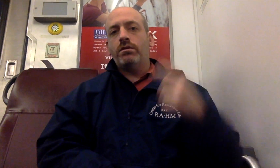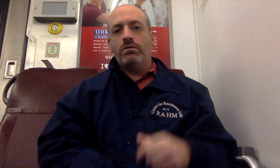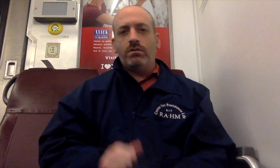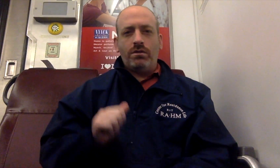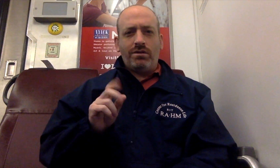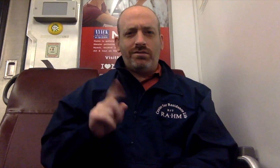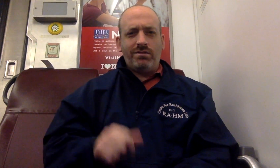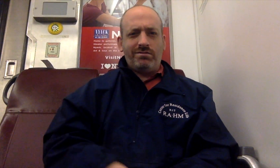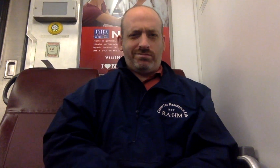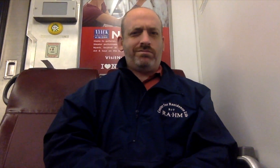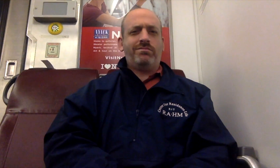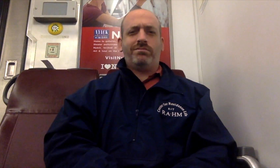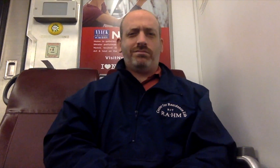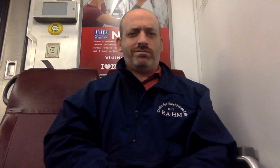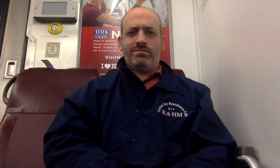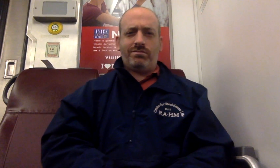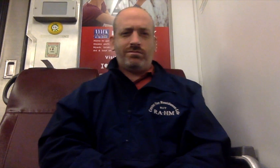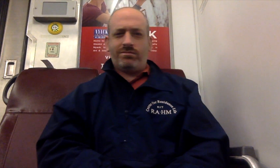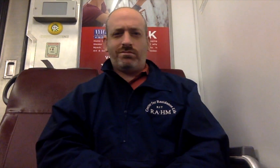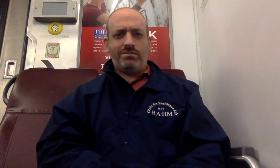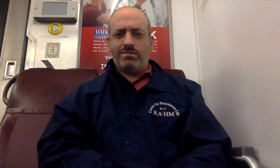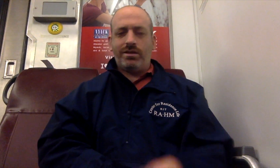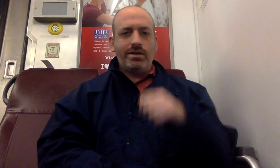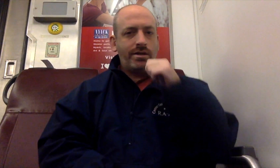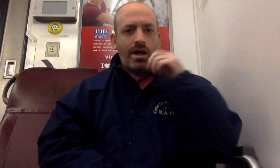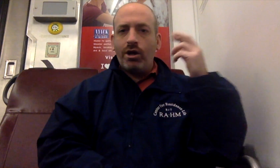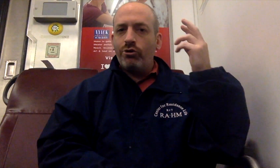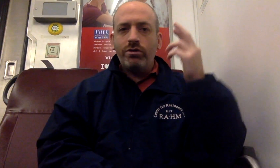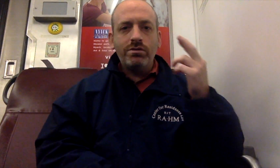ADA may interpret this as unreasonable accommodation.